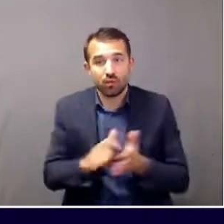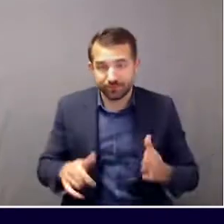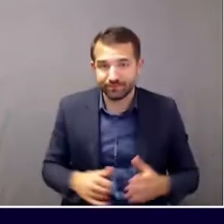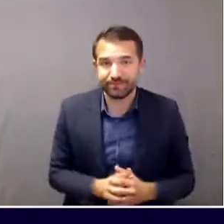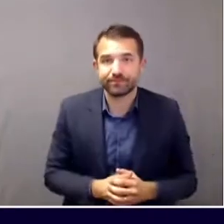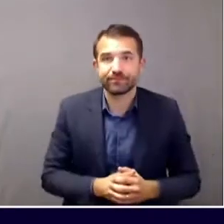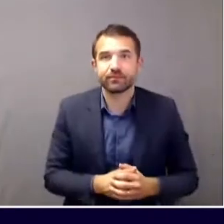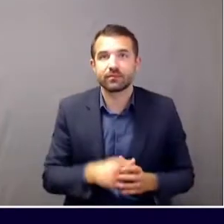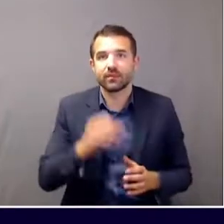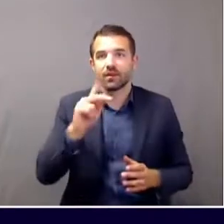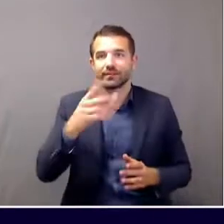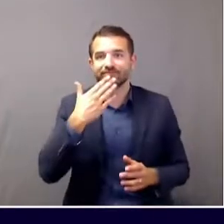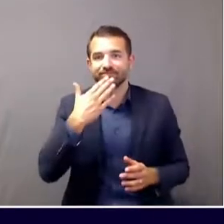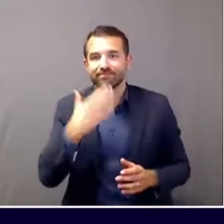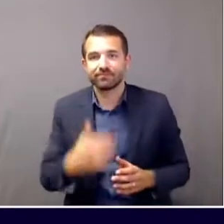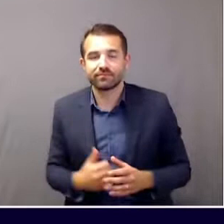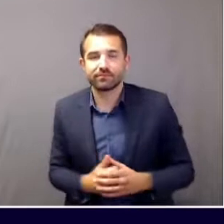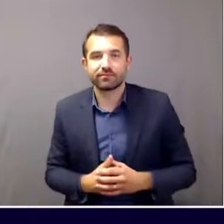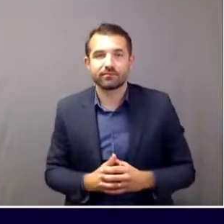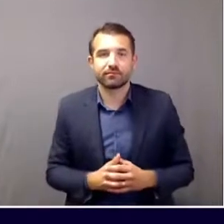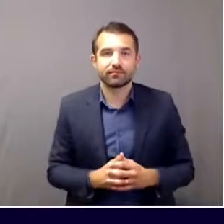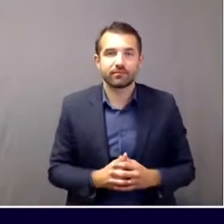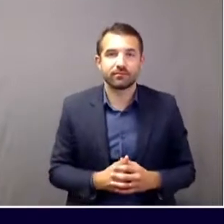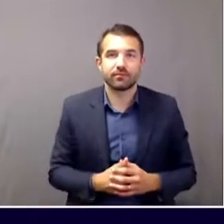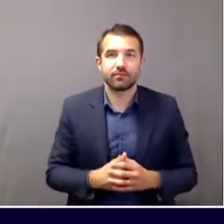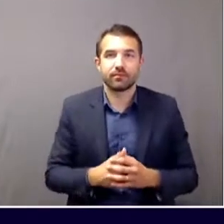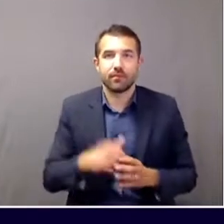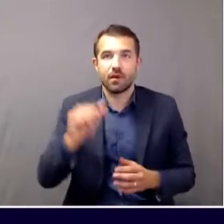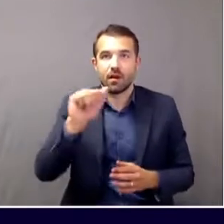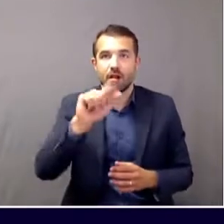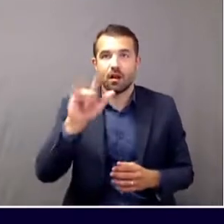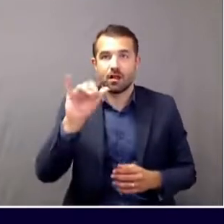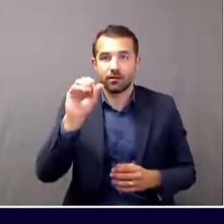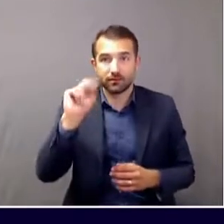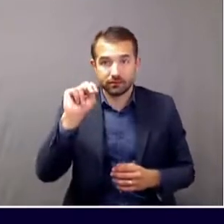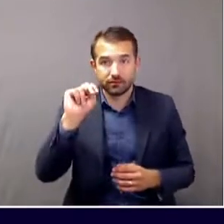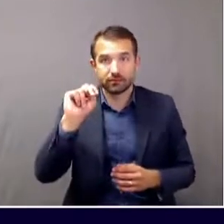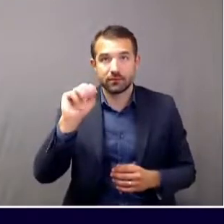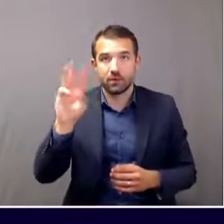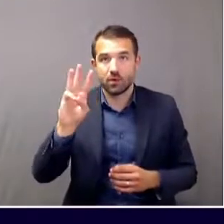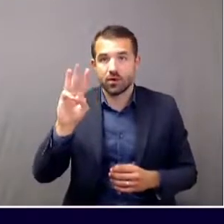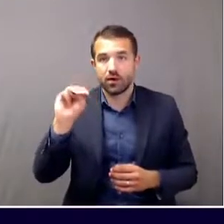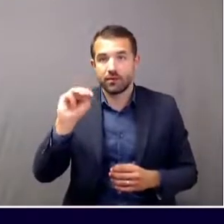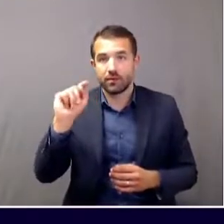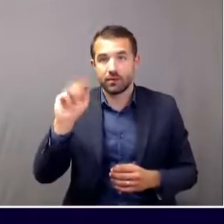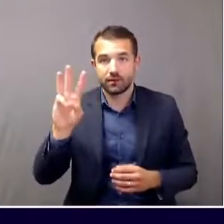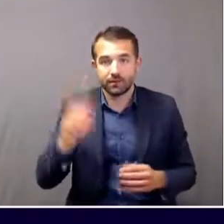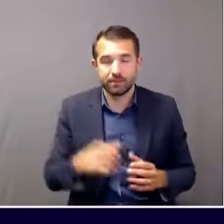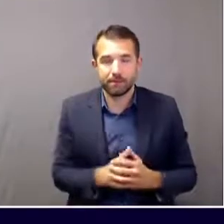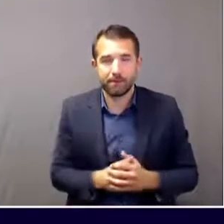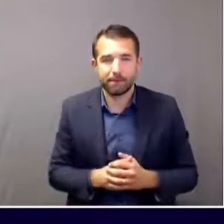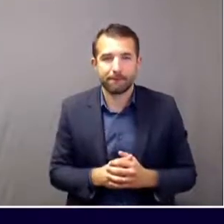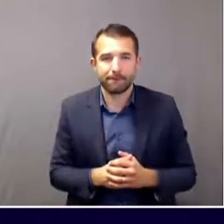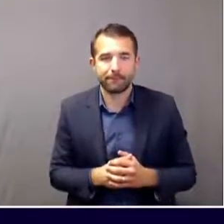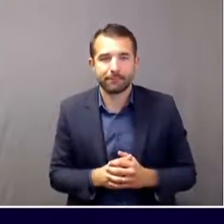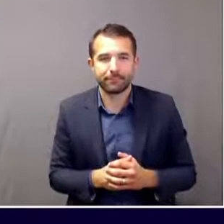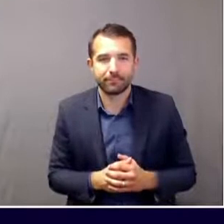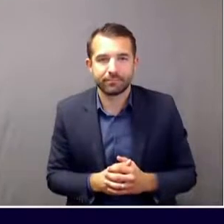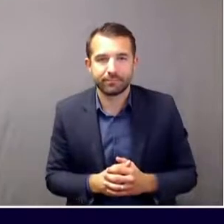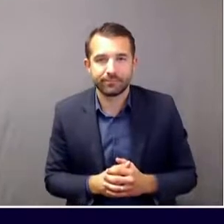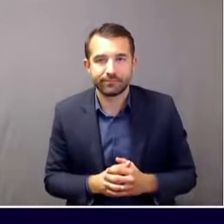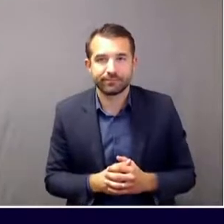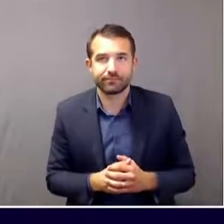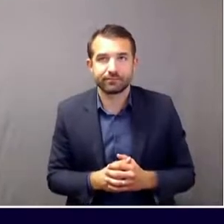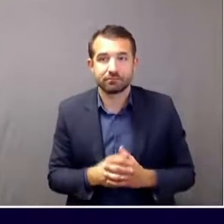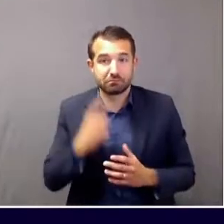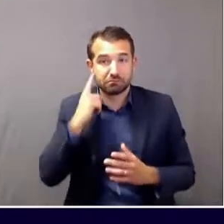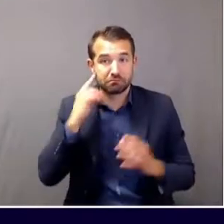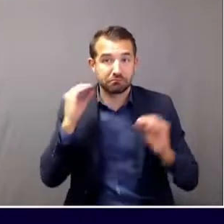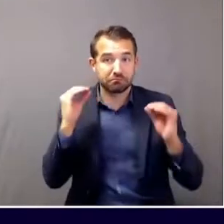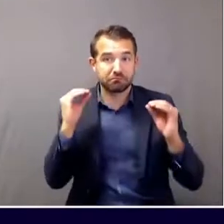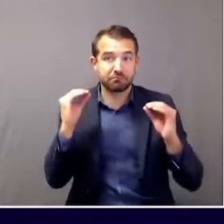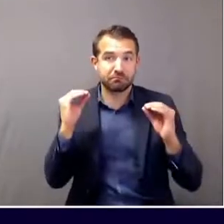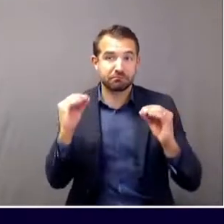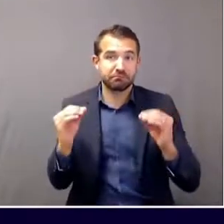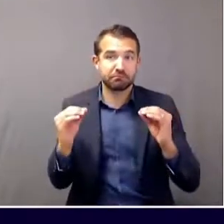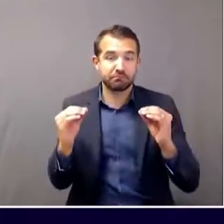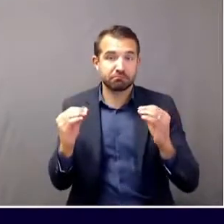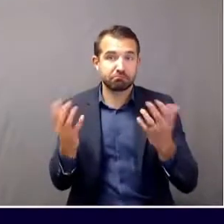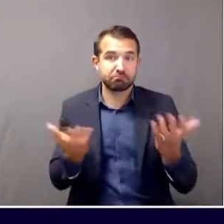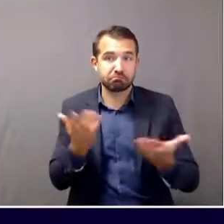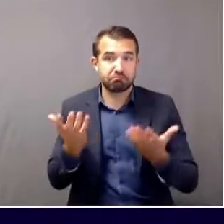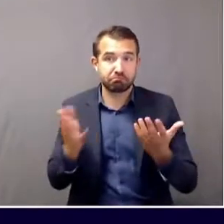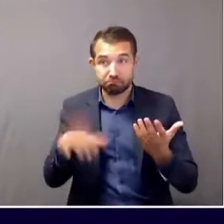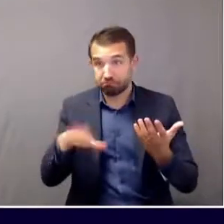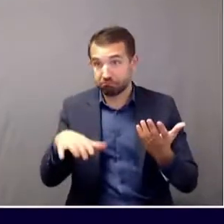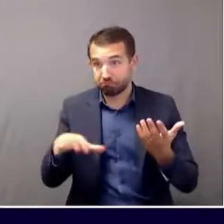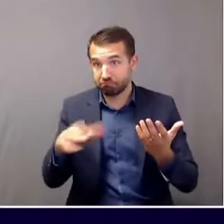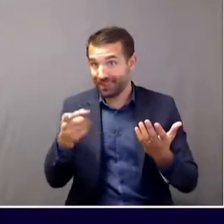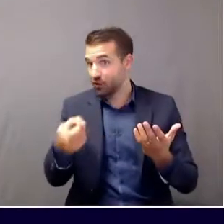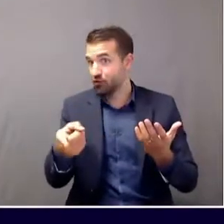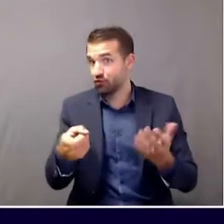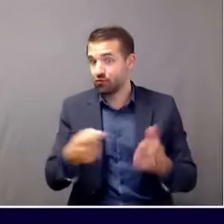are you a Turner Elson Ross at